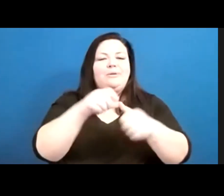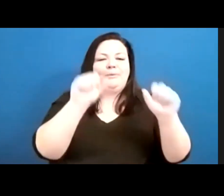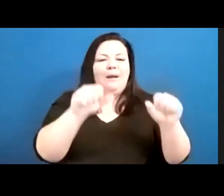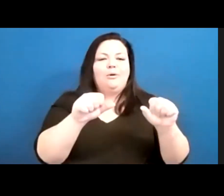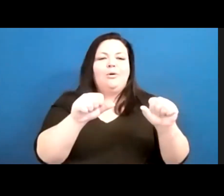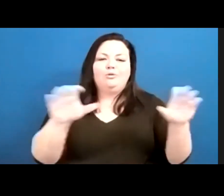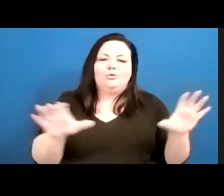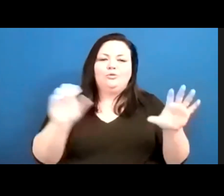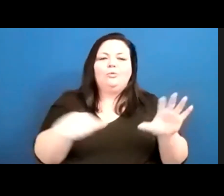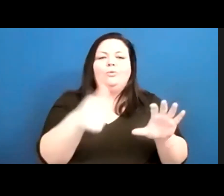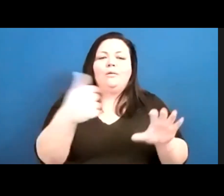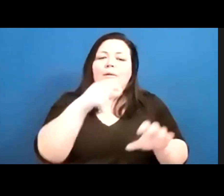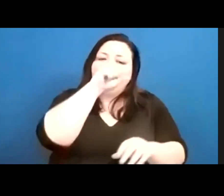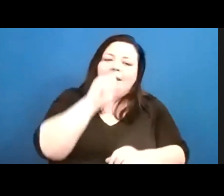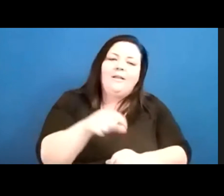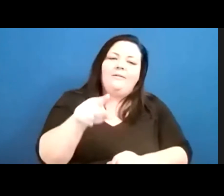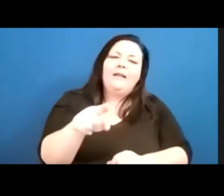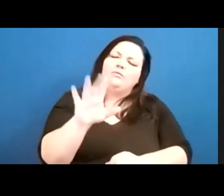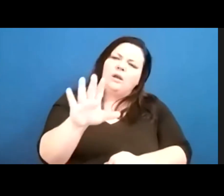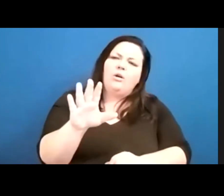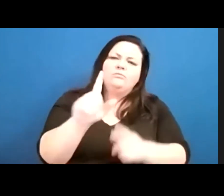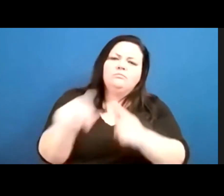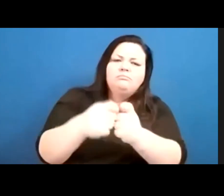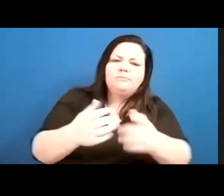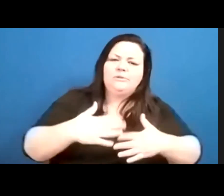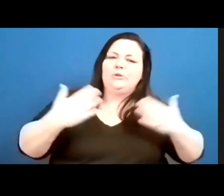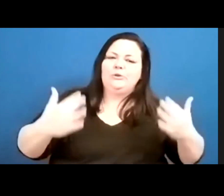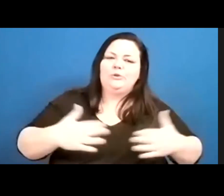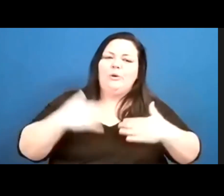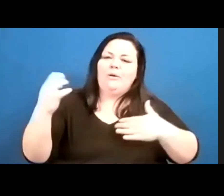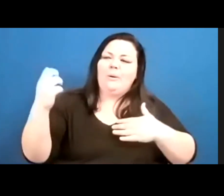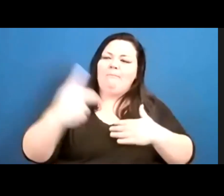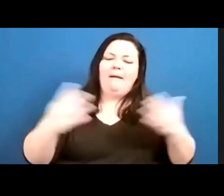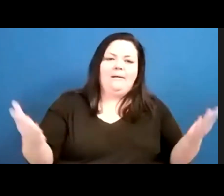I love them for the peculiar joy/ of returning to earth. Not an ounce/